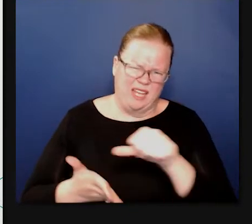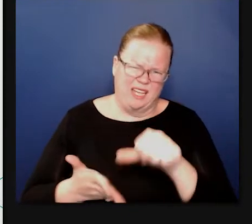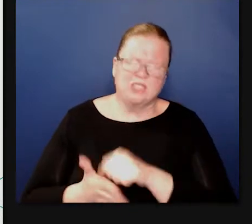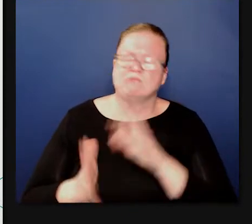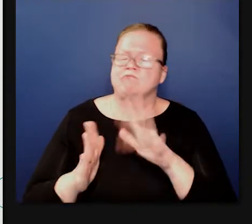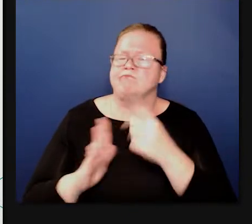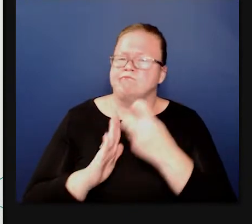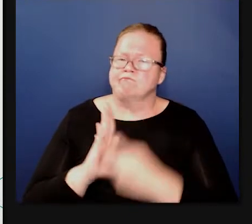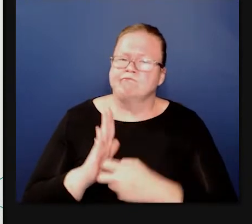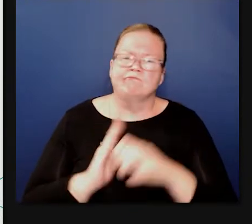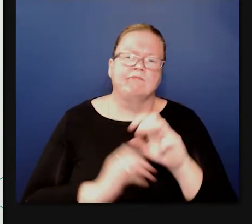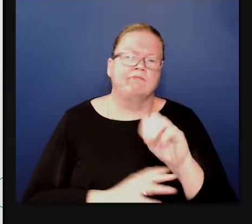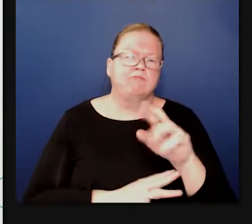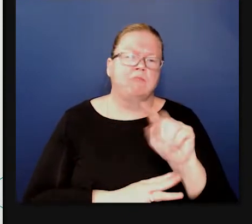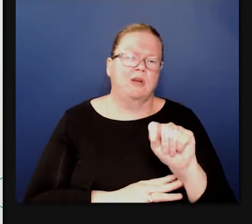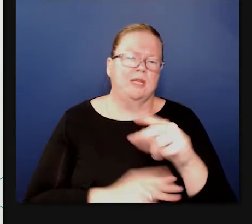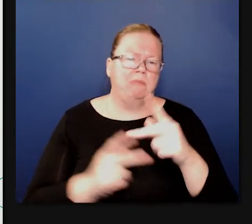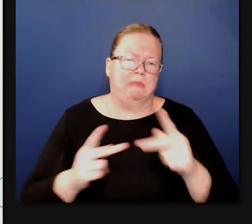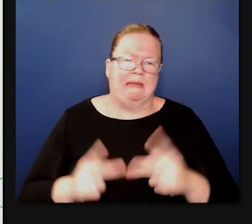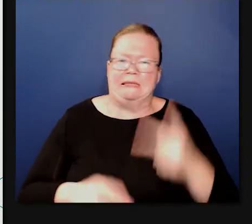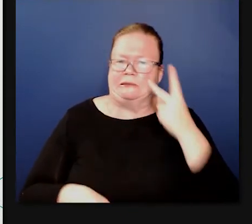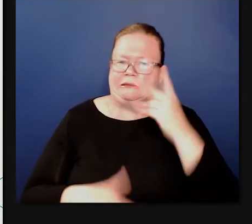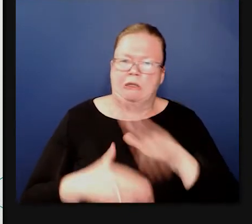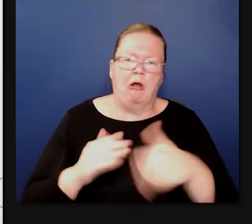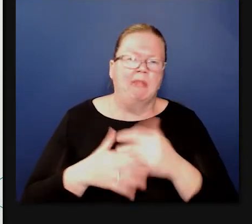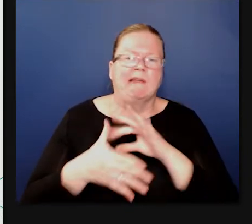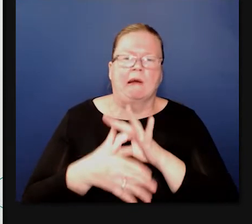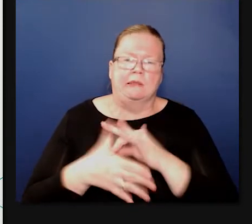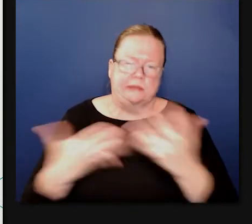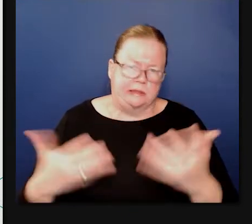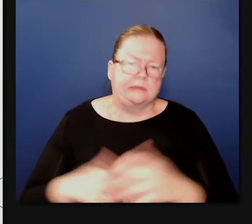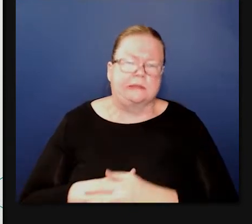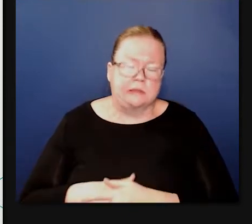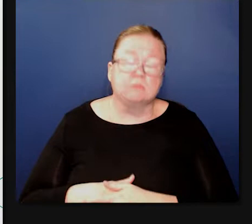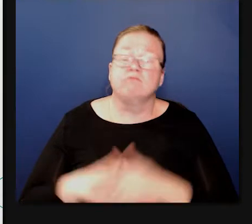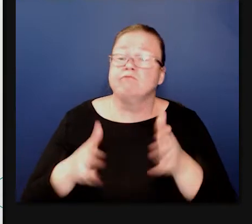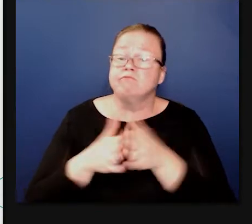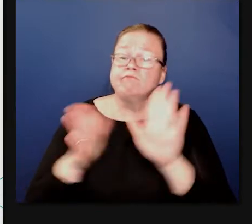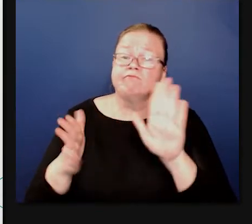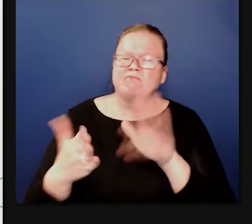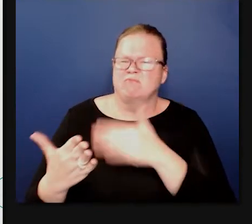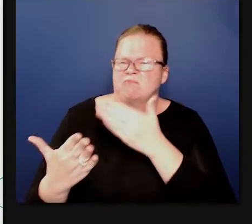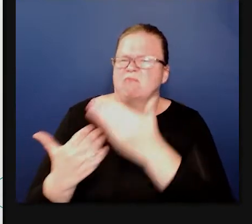I am going to jump into the marketplace where you can find all the content. So this is the general landing page,